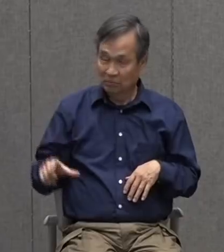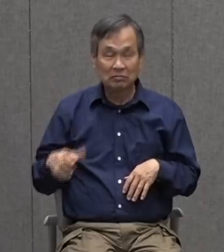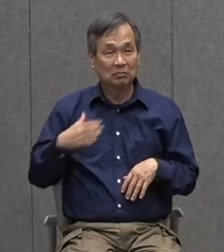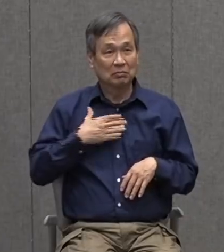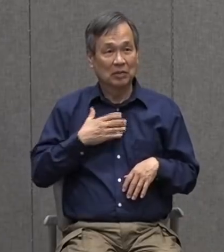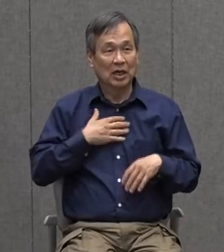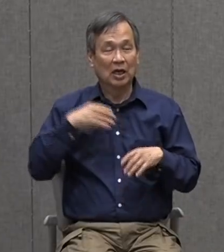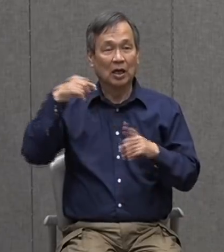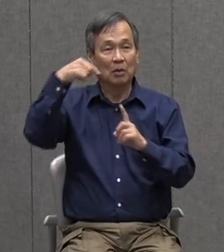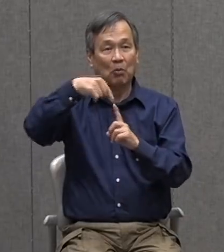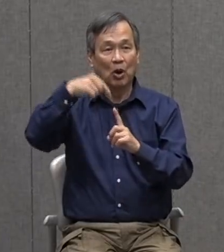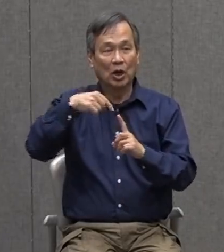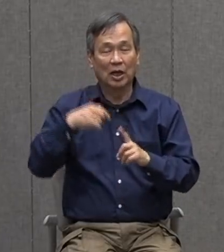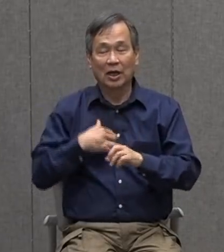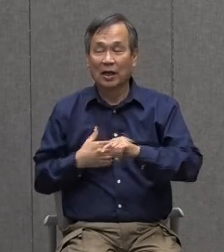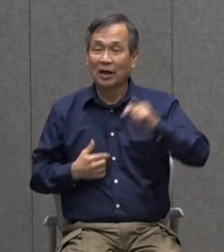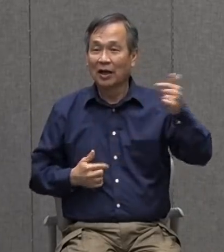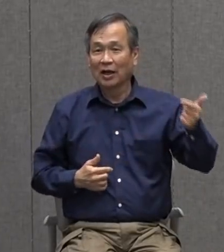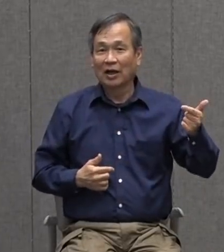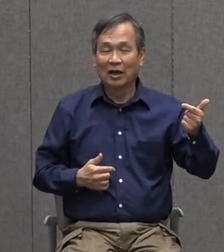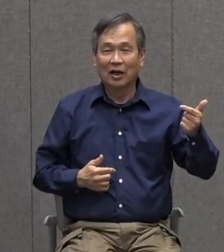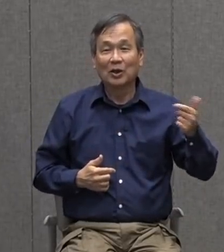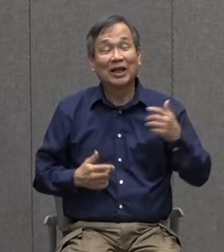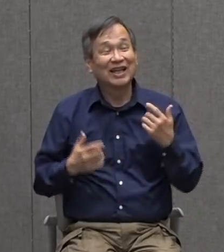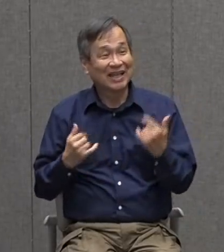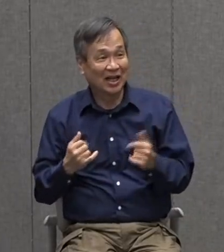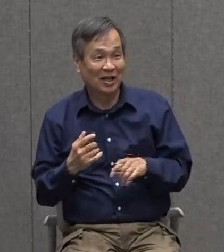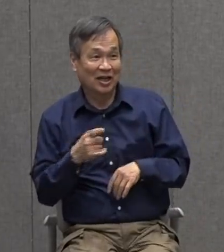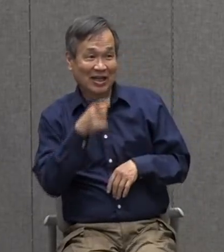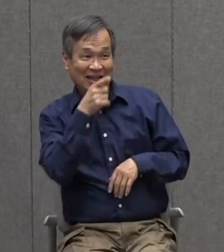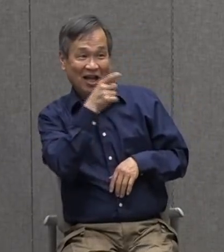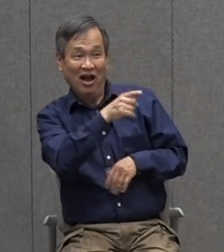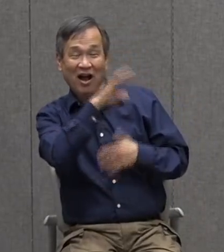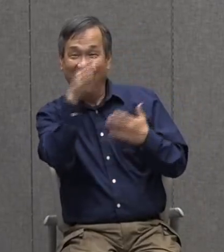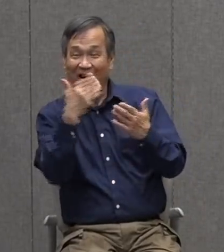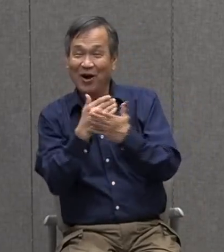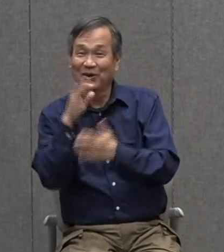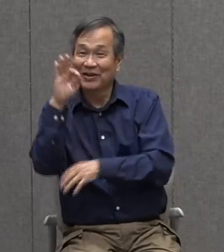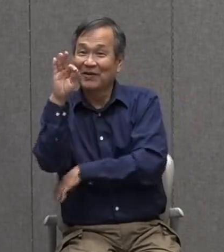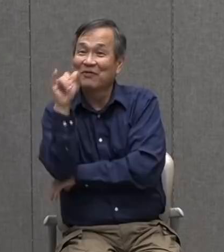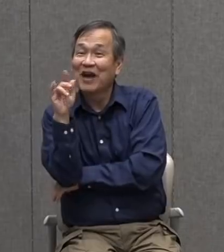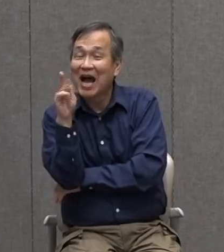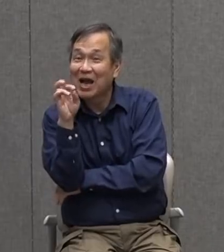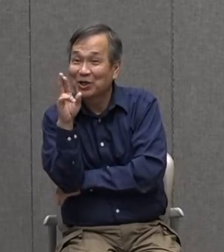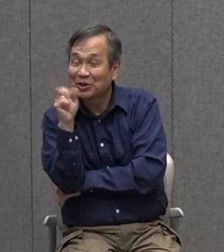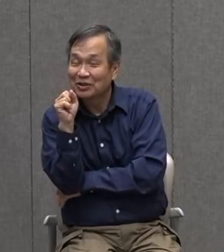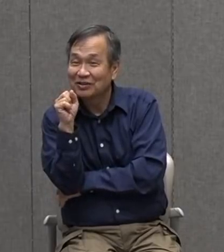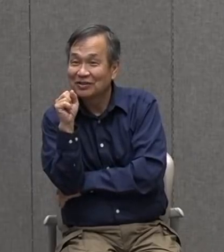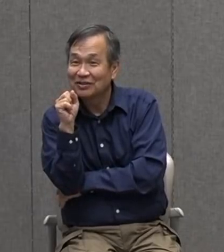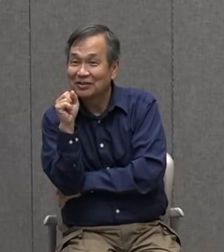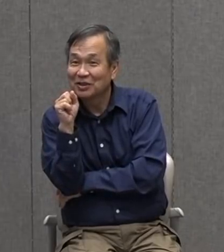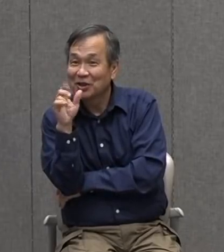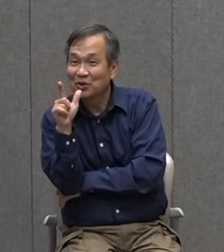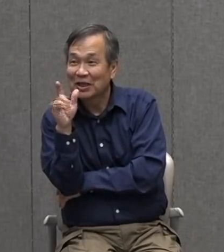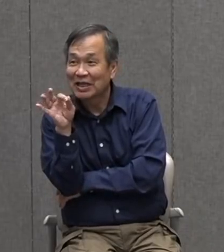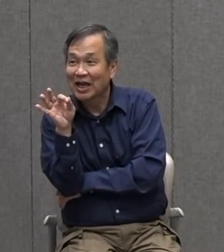Mrs. Sears then can circle all the factors of that number. So what are the factors for 29?